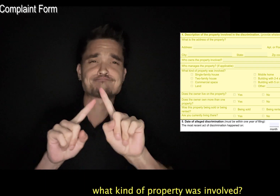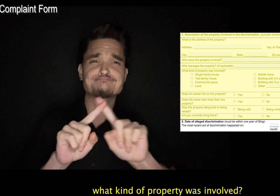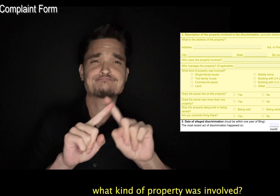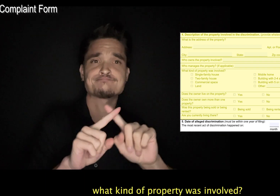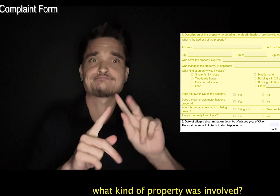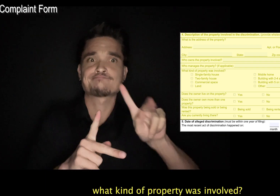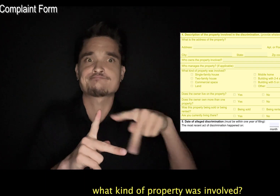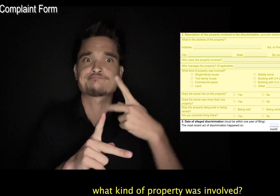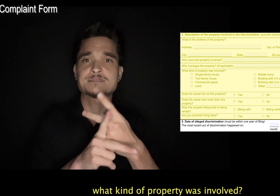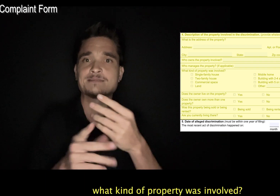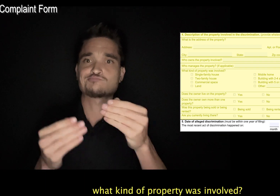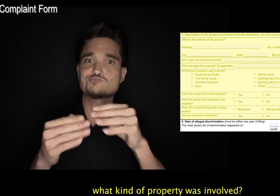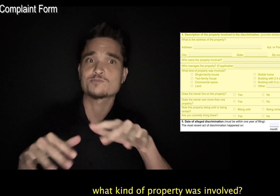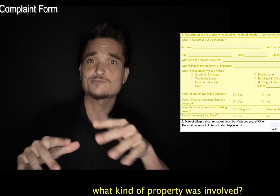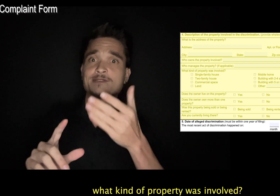what kind of property was involved?